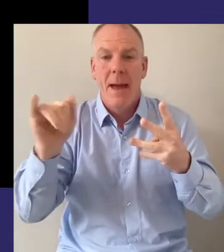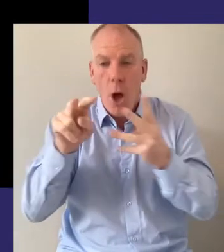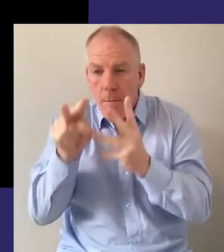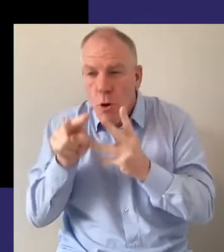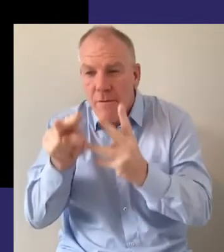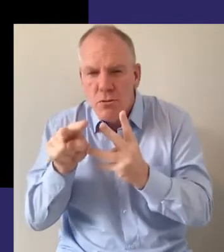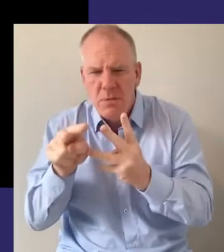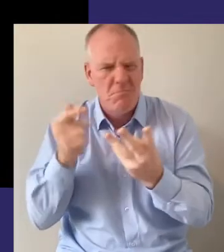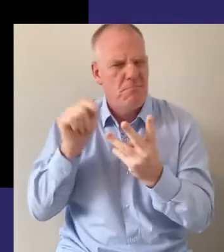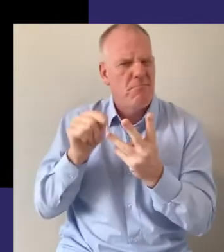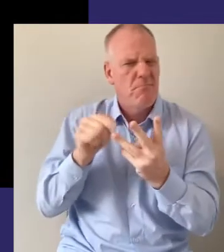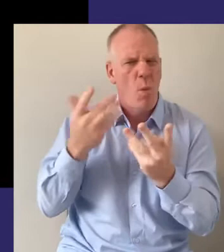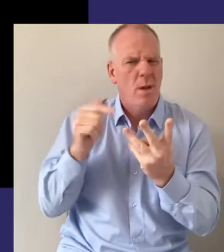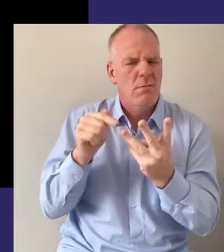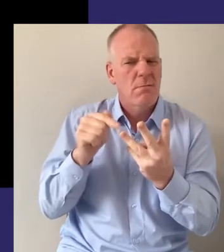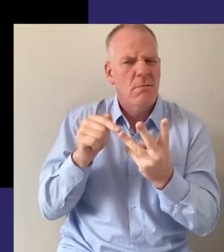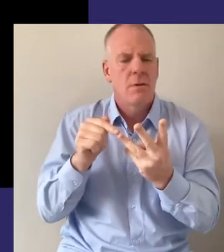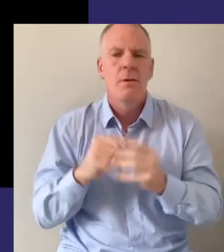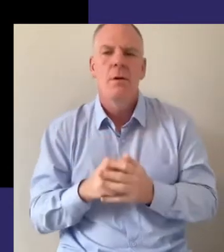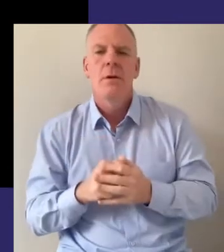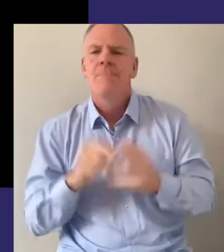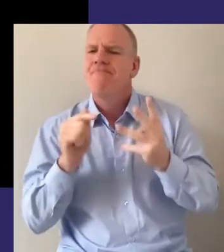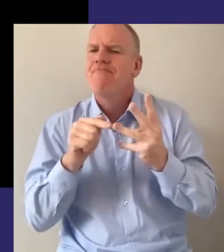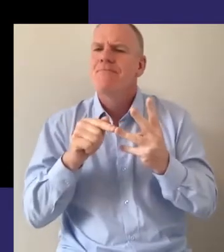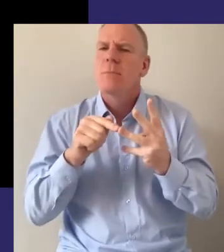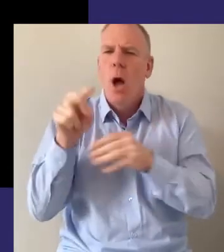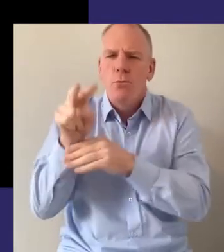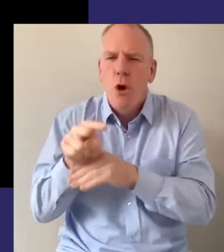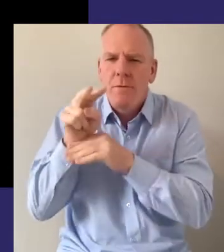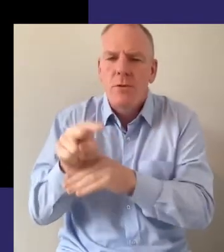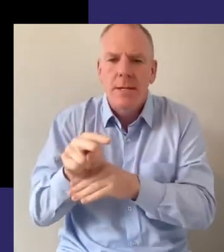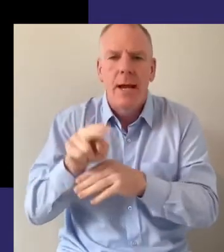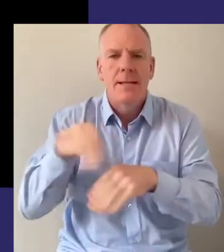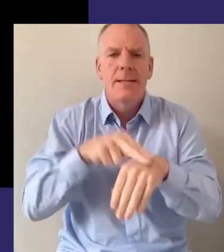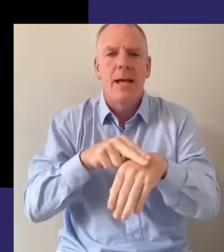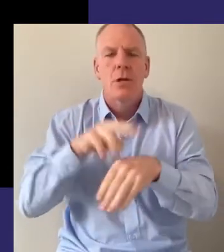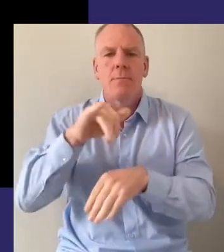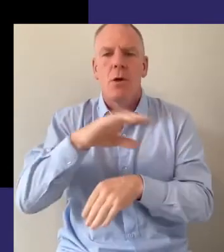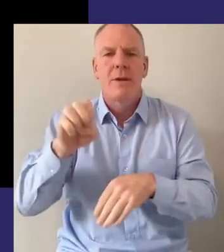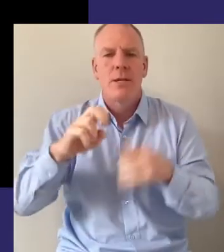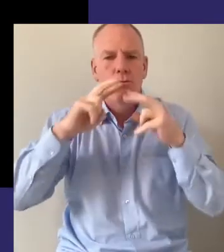The Galway Bay Observatory. What is it? The Galway Bay Observatory is Ireland's national marine research testing facility,